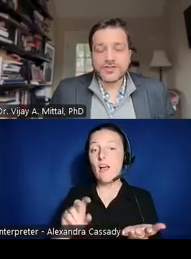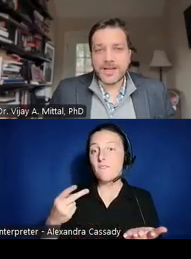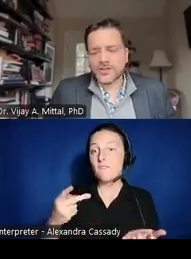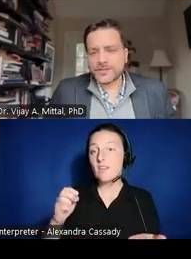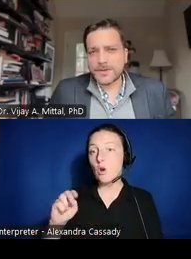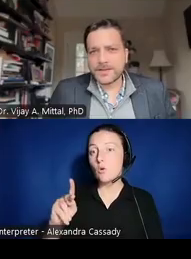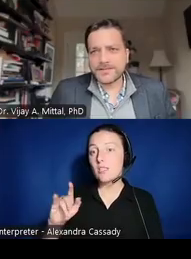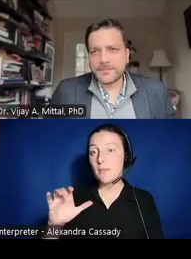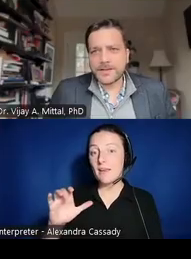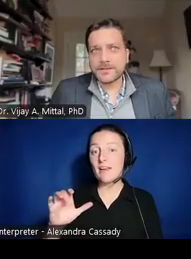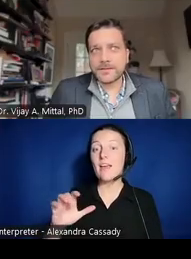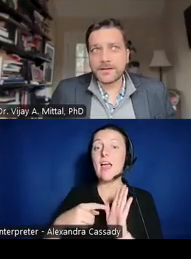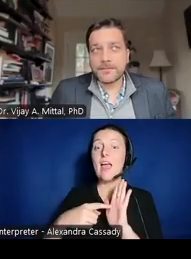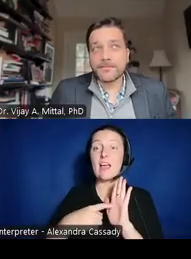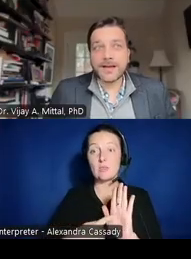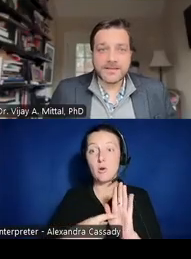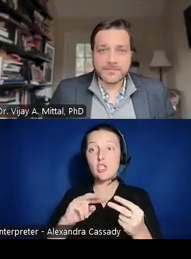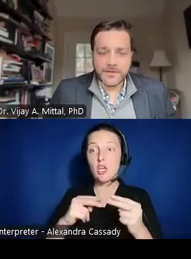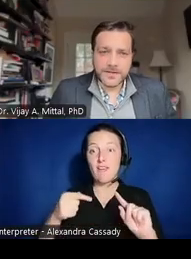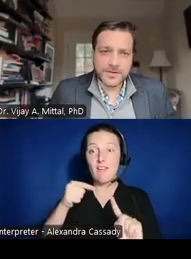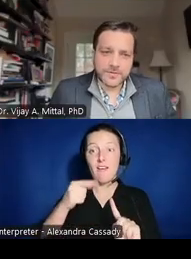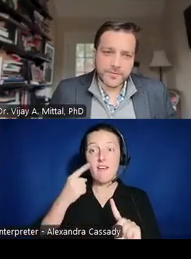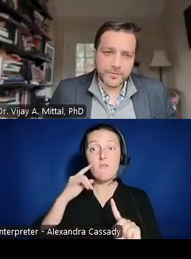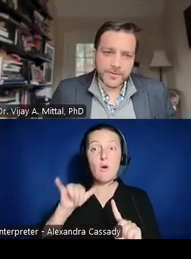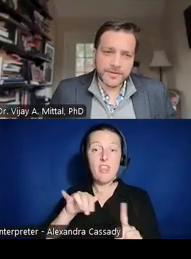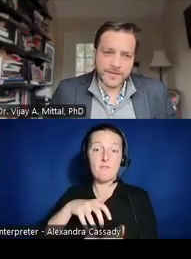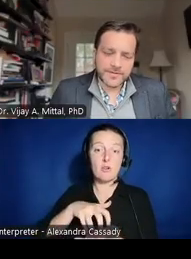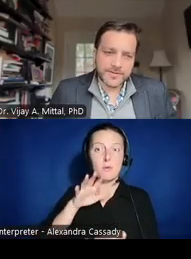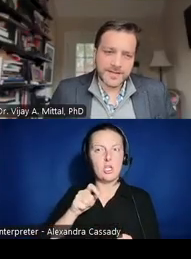changes but it doesn't mean that the mechanism of interest or the vulnerability of interest